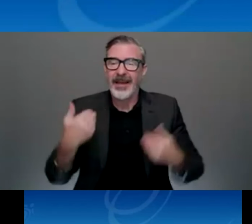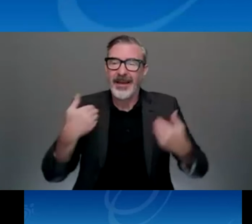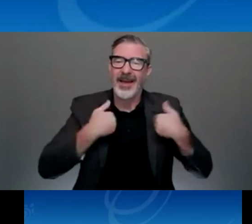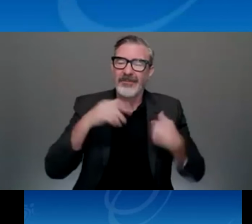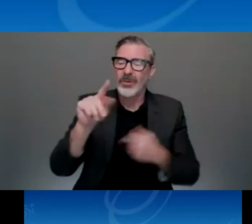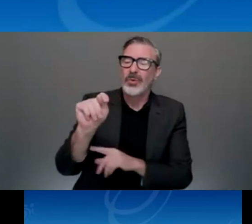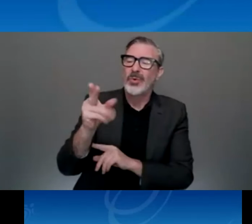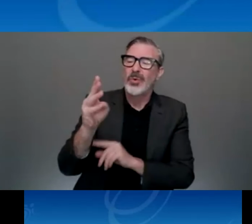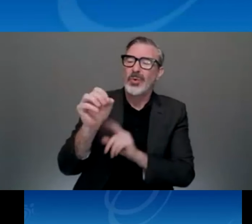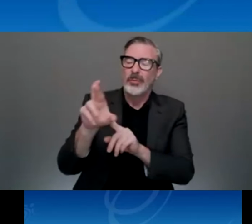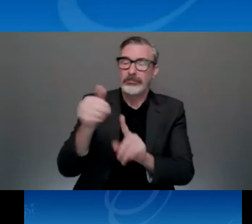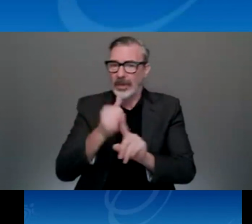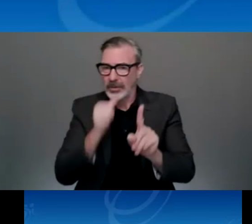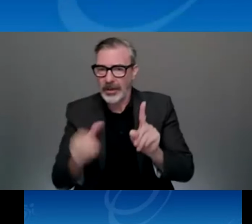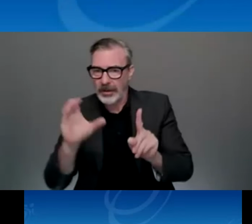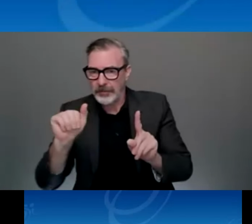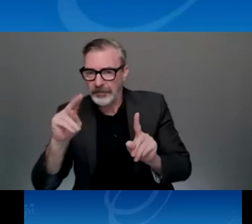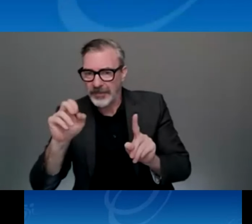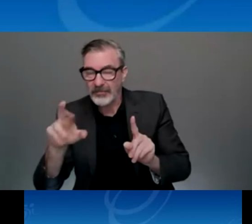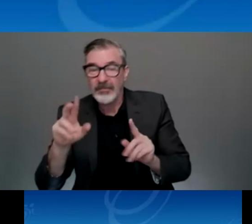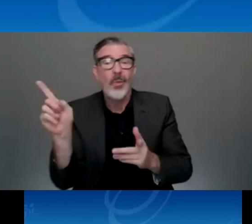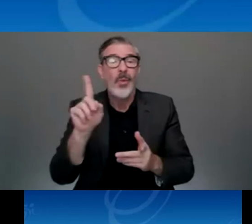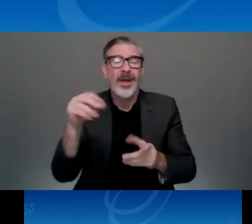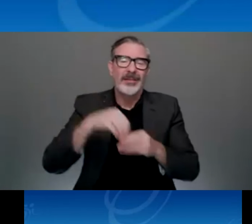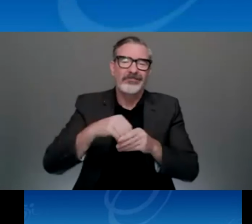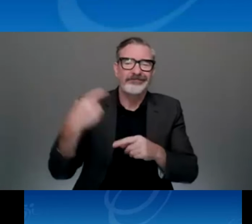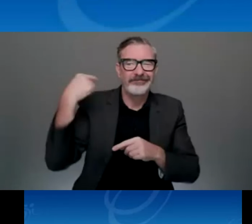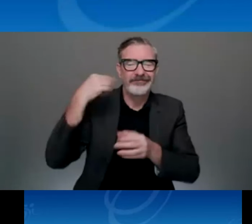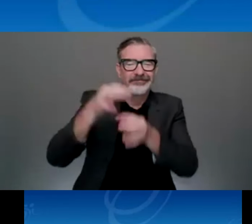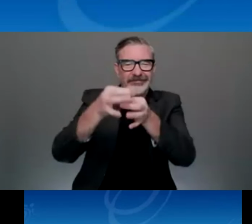was found in my spinal cord and left me without the use of my legs.